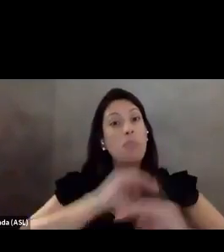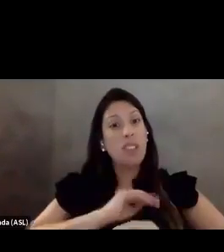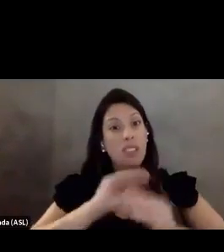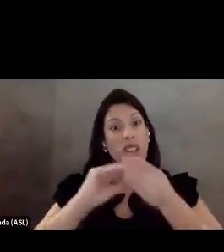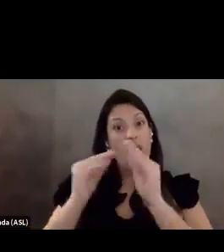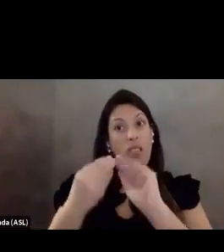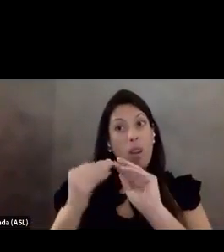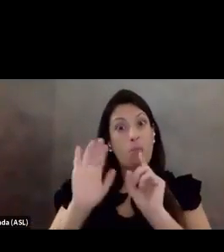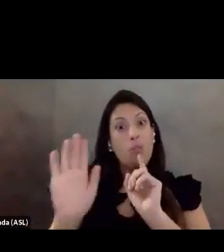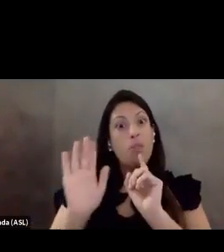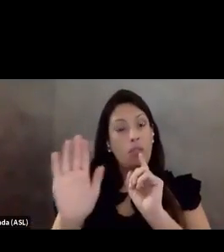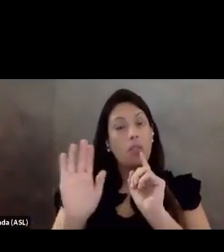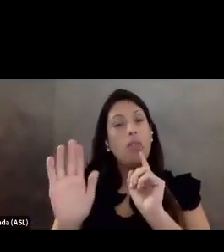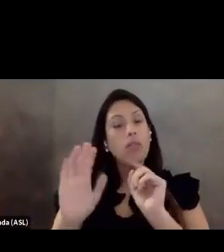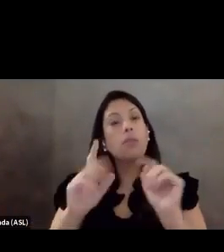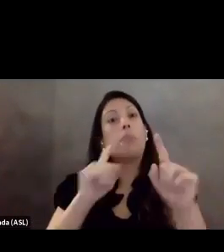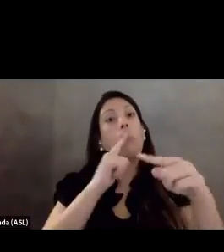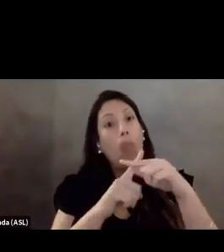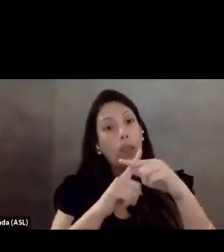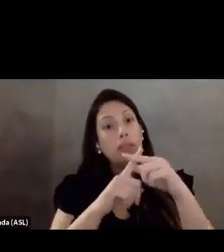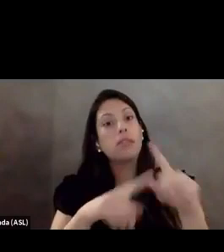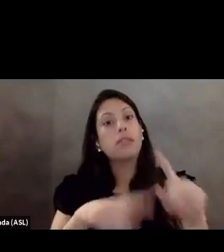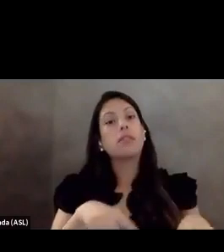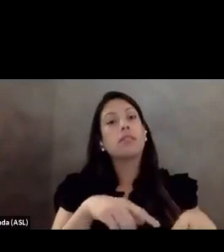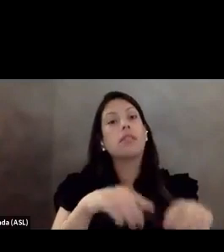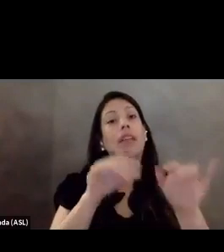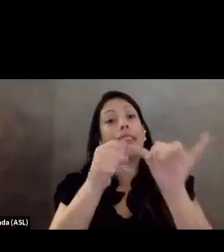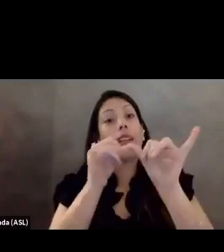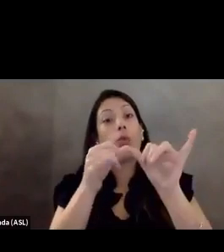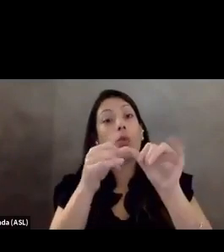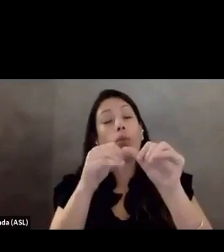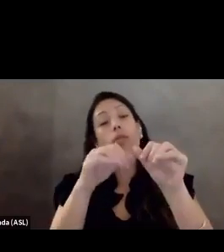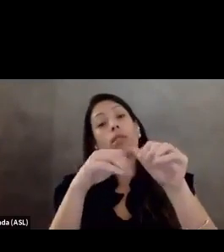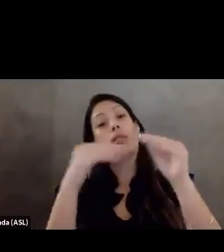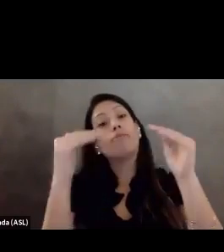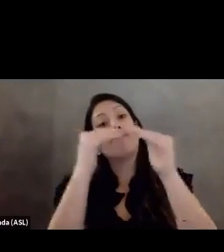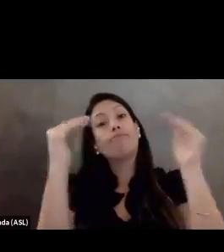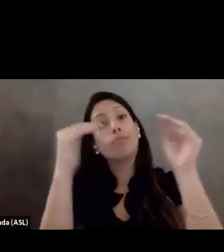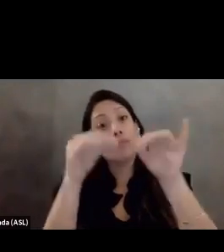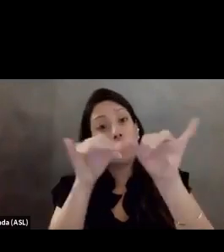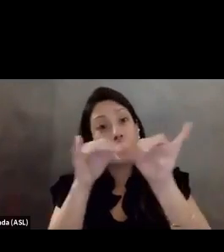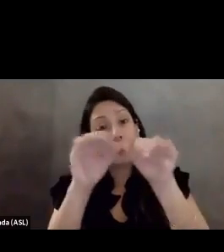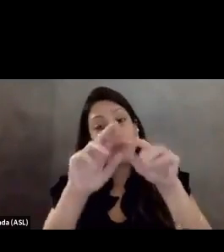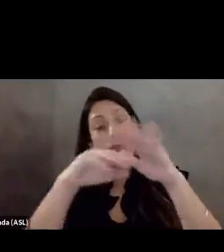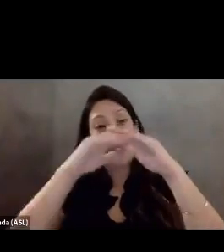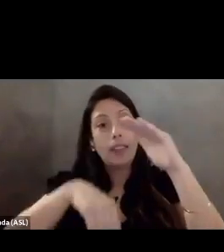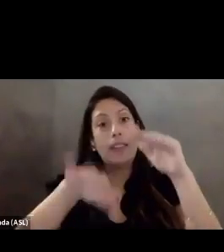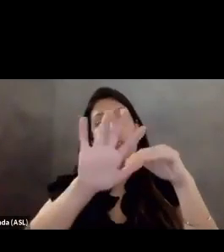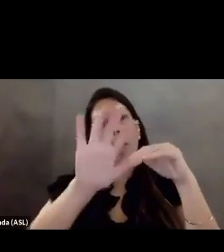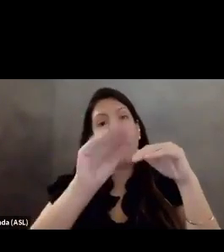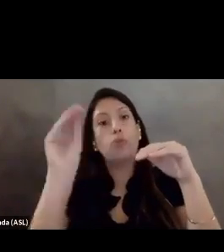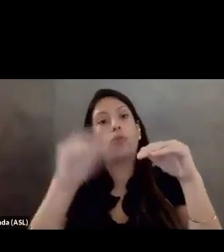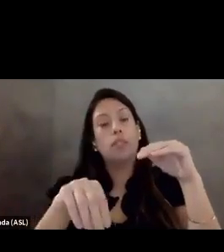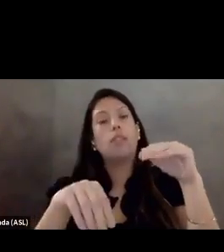an equity metric rate of less than five percent for two weeks. And this will enable us to move to the red tier even of our case rate.